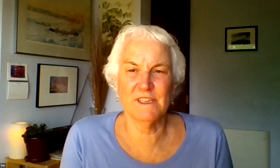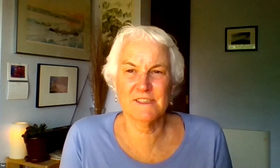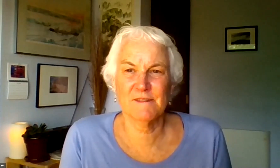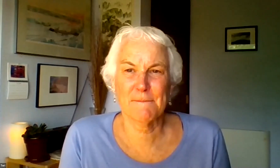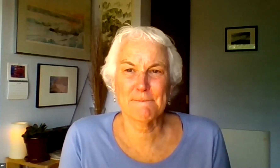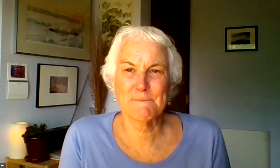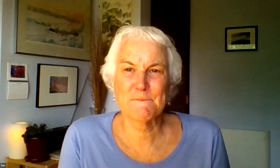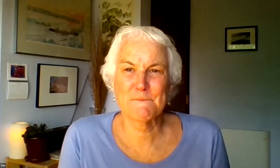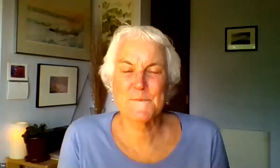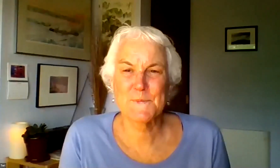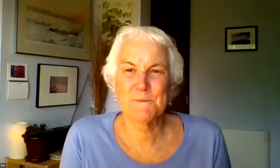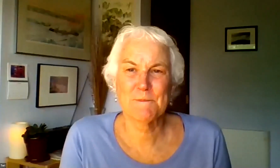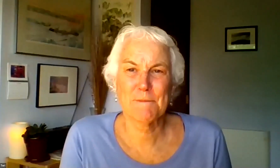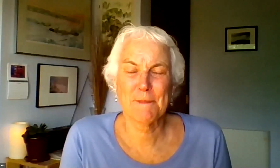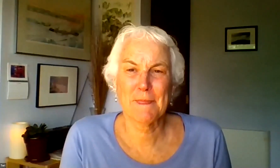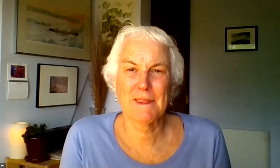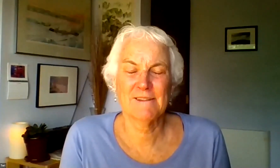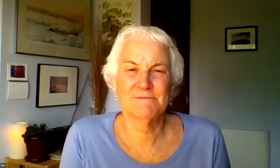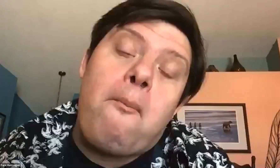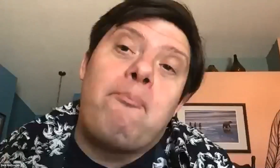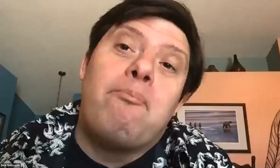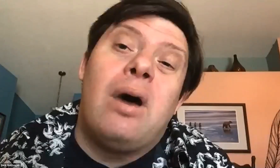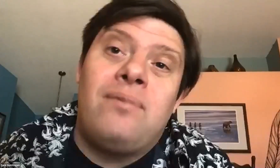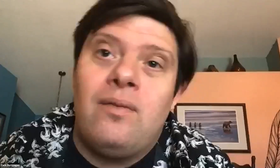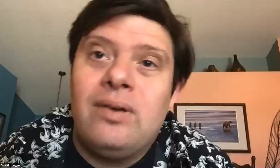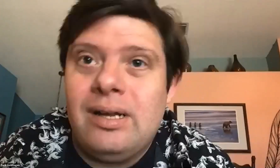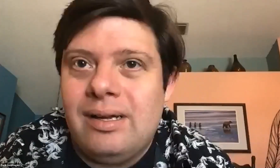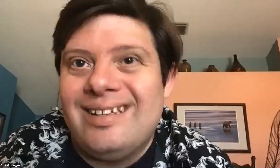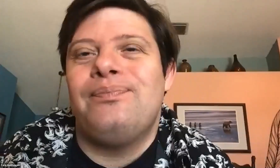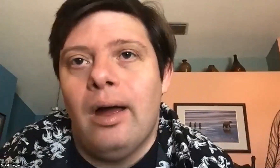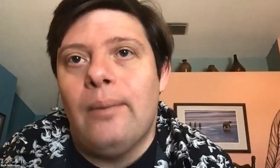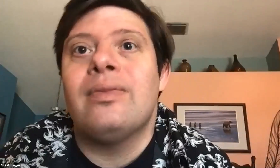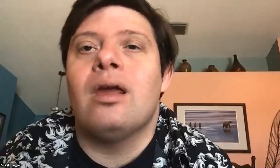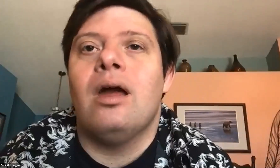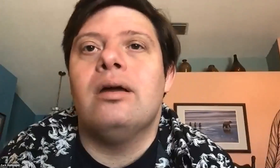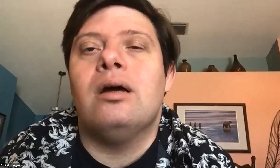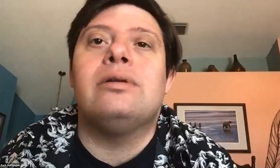it did. So what -- another question here is what are some of your favorite movies